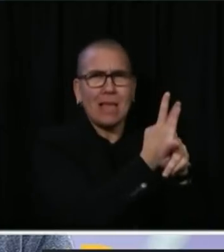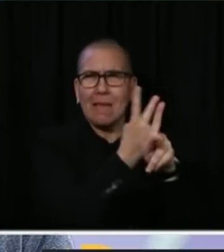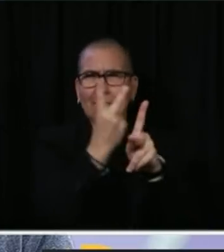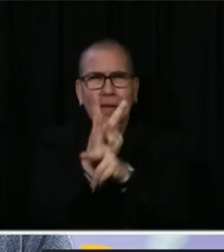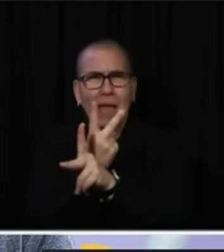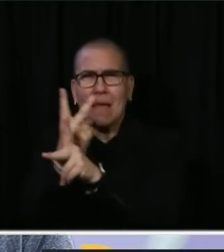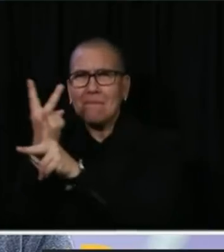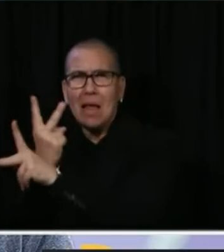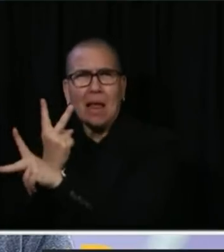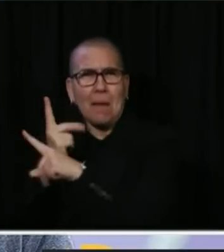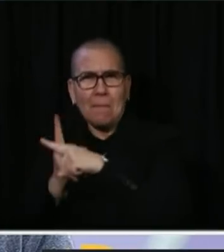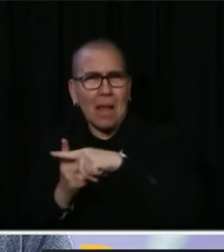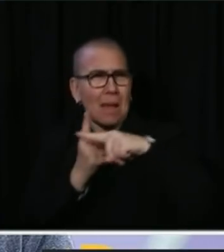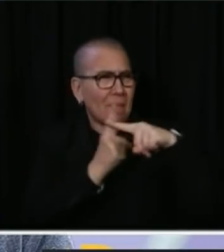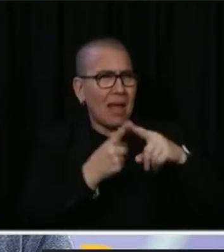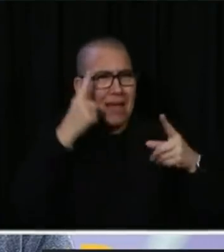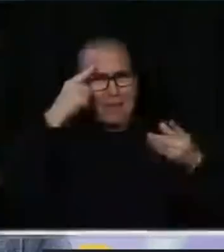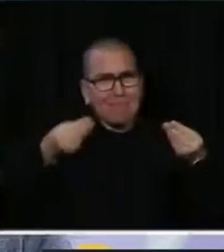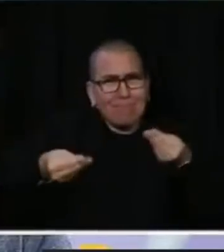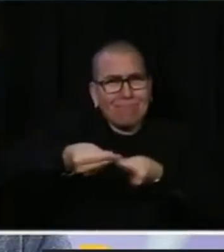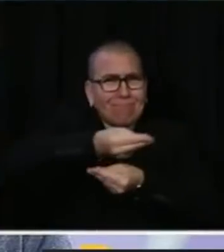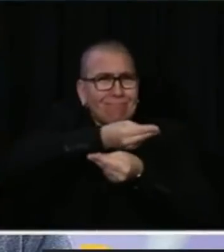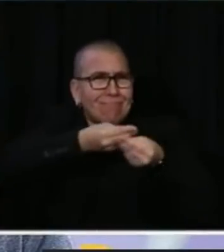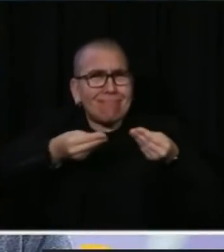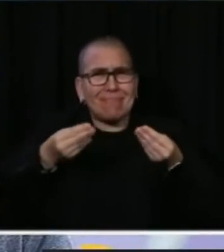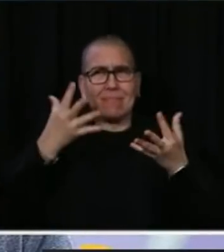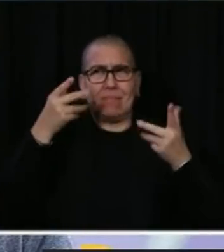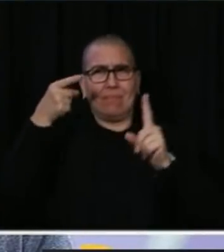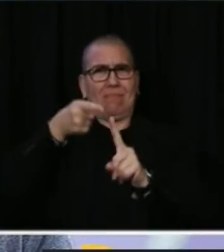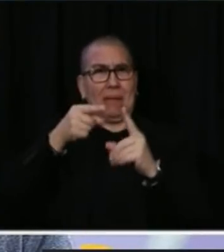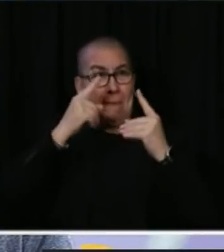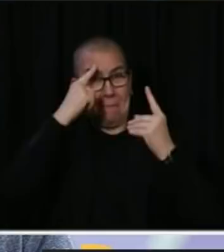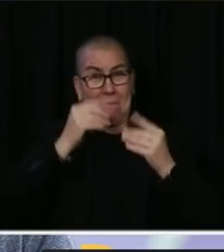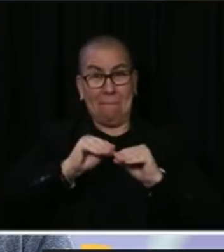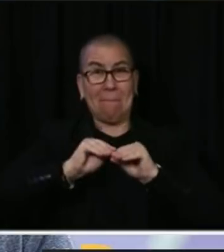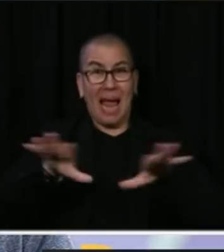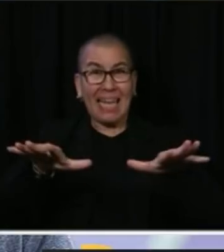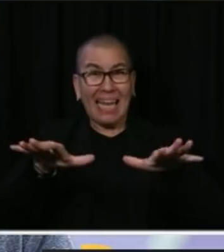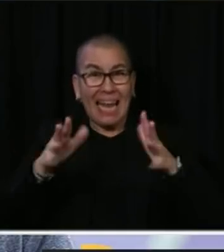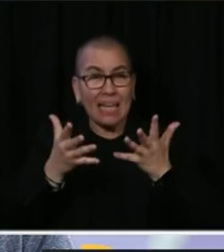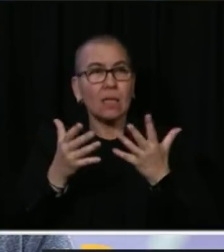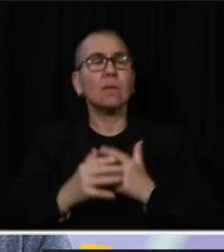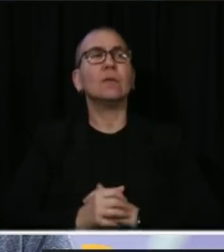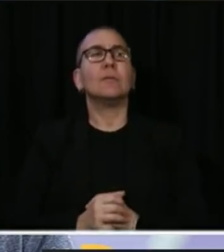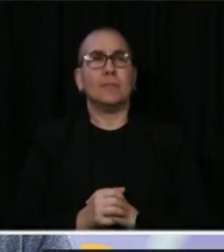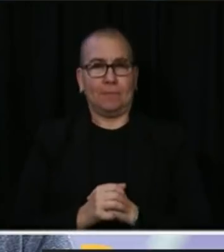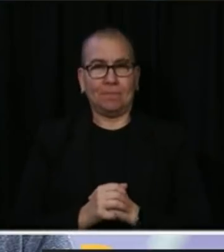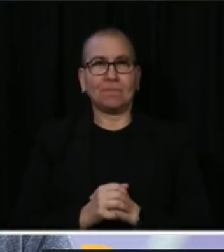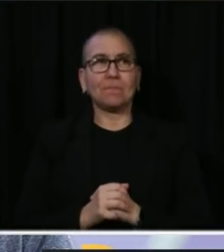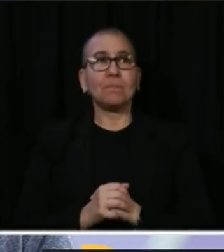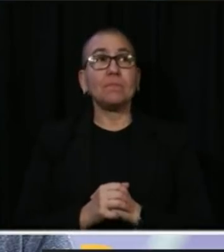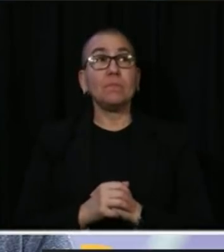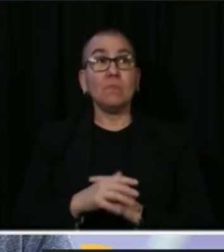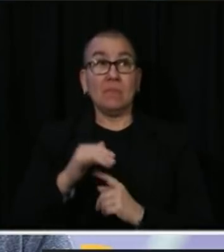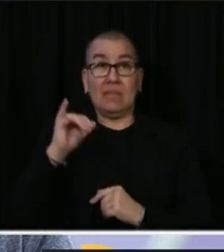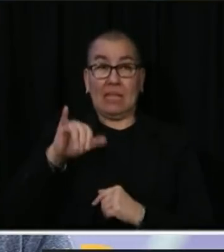CERTAIN INDUSTRIES AND MAKING SURE WE PROVIDED SUPPORT TO MAKE SURE THERE WAS ECONOMIC INCENTIVES AND THAT WE WERE TRYING TO MAKE SURE WE BROUGHT